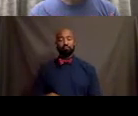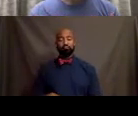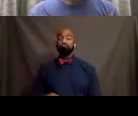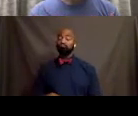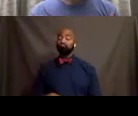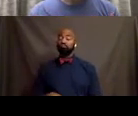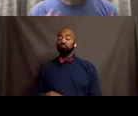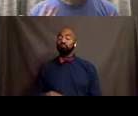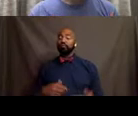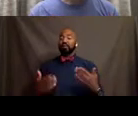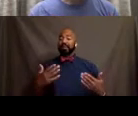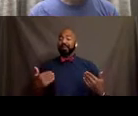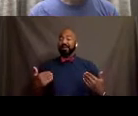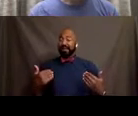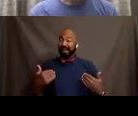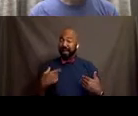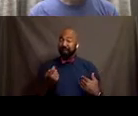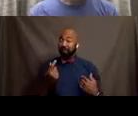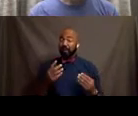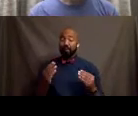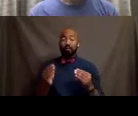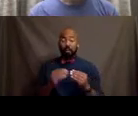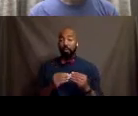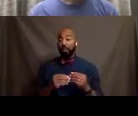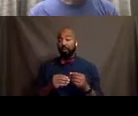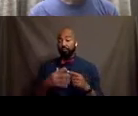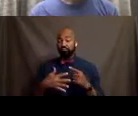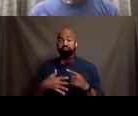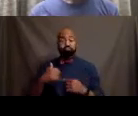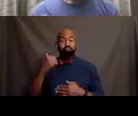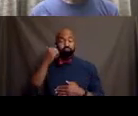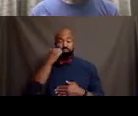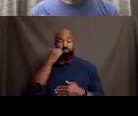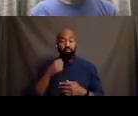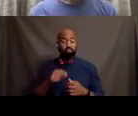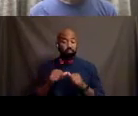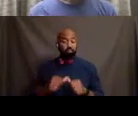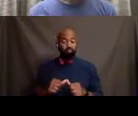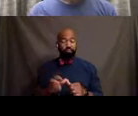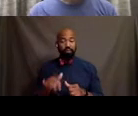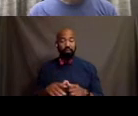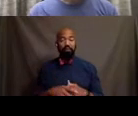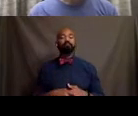breakthrough bleeding potential on the gel. You can see bottom growth, vaginal atrophy,